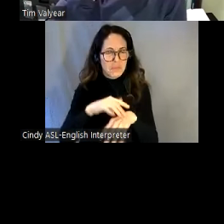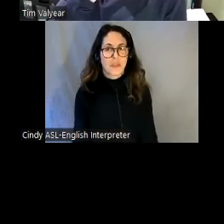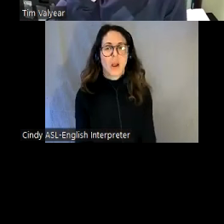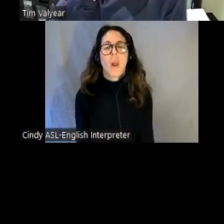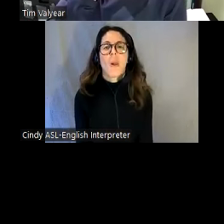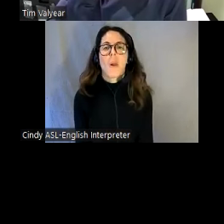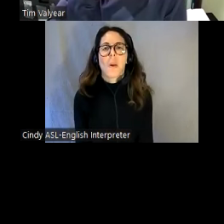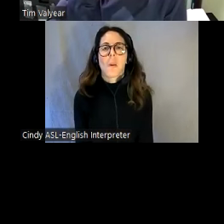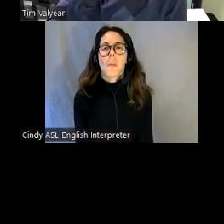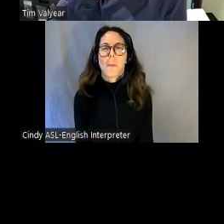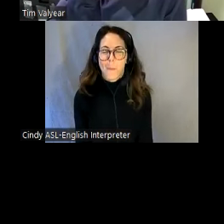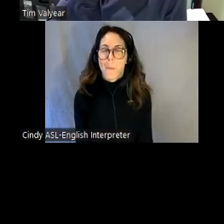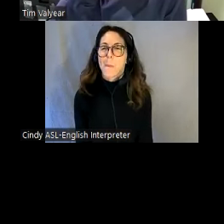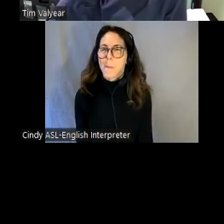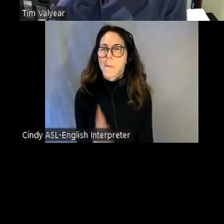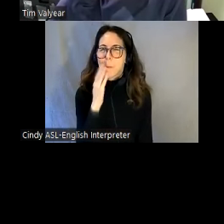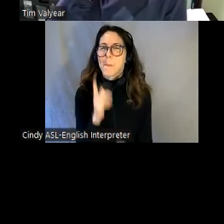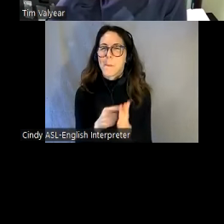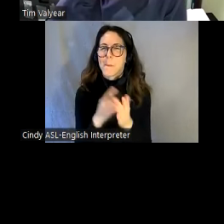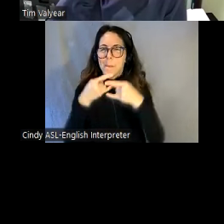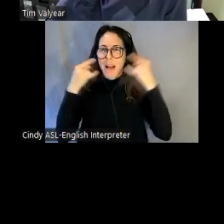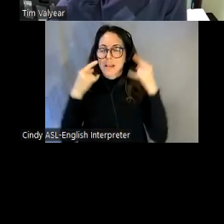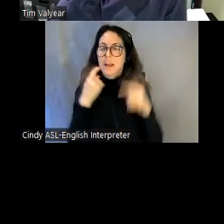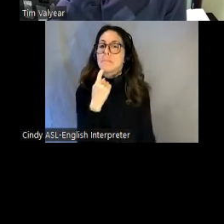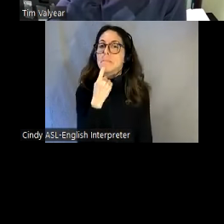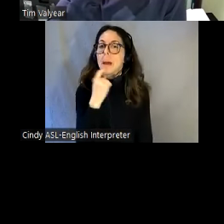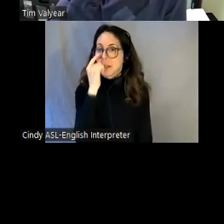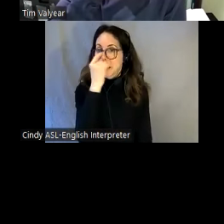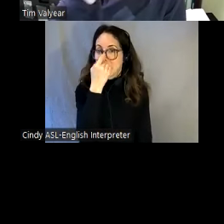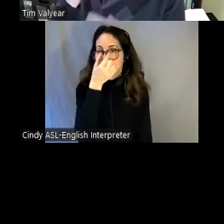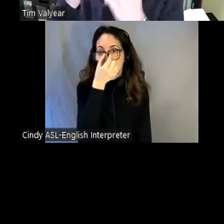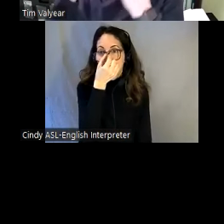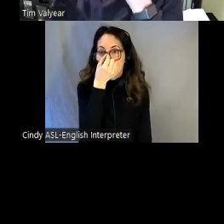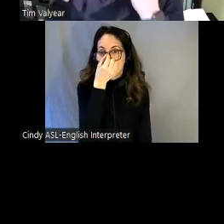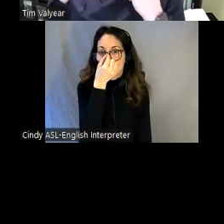good. So when you're putting on your mask, we have covered all of that. If you have got the part that has the